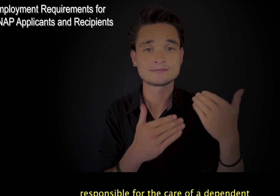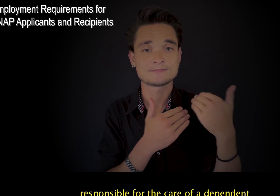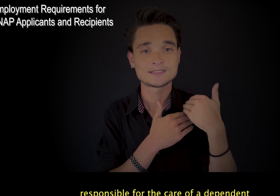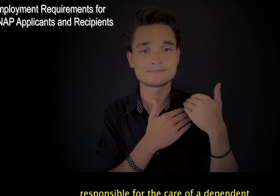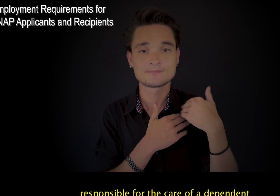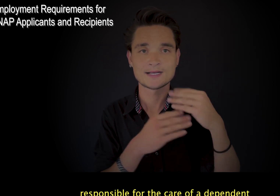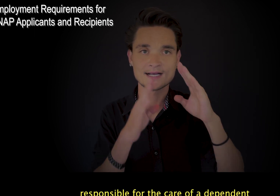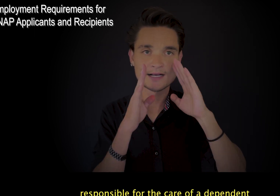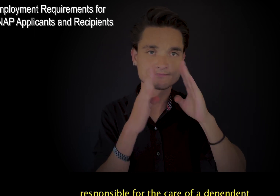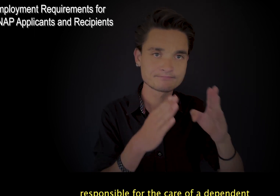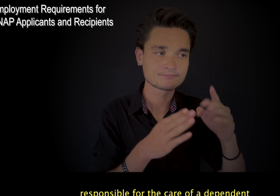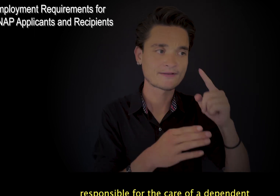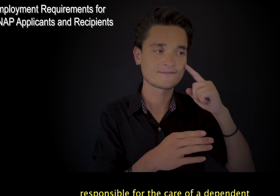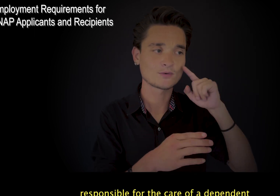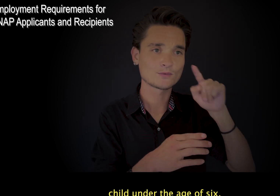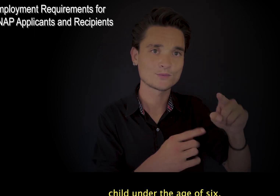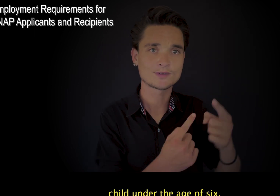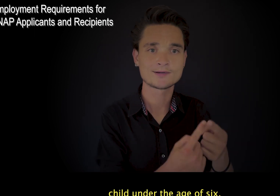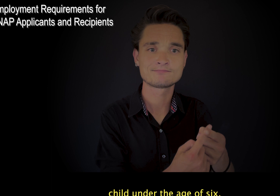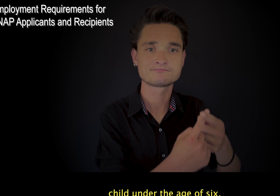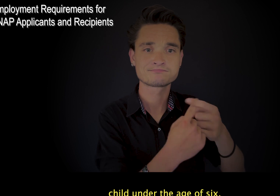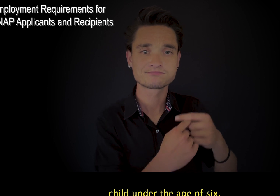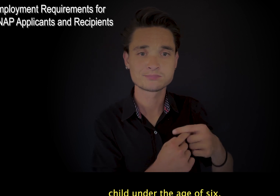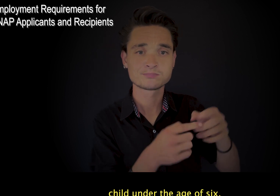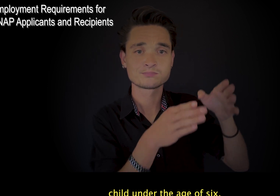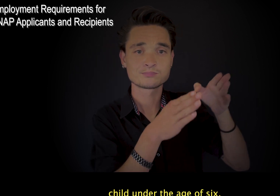responsible for the care of a dependent child under the age of six.